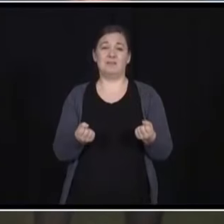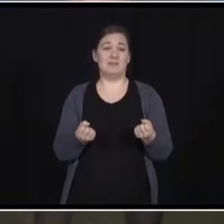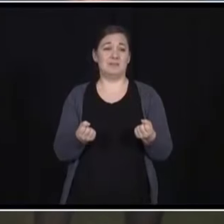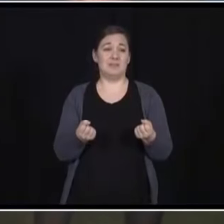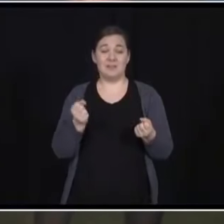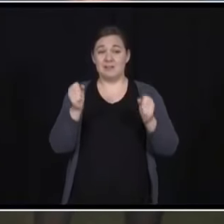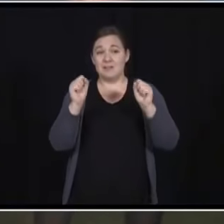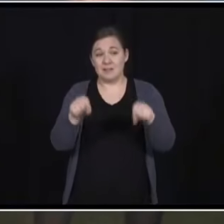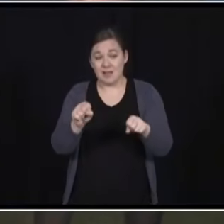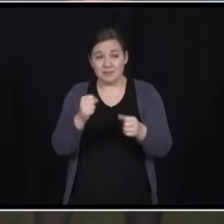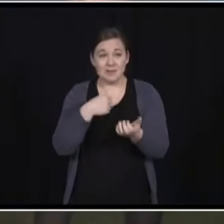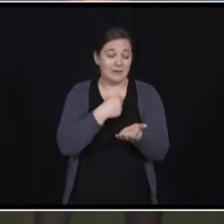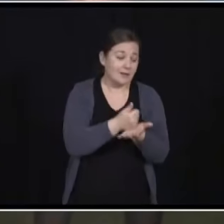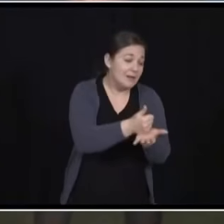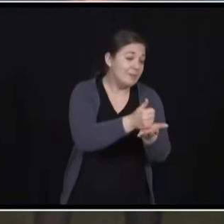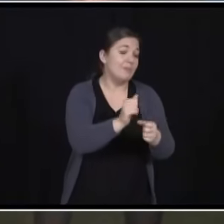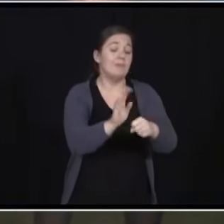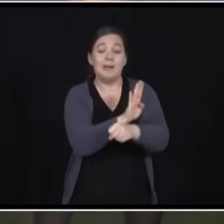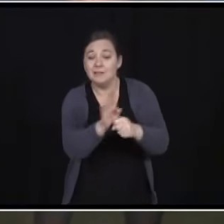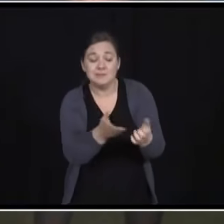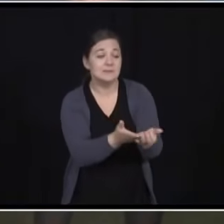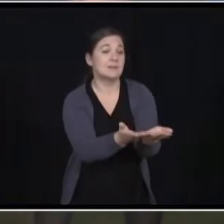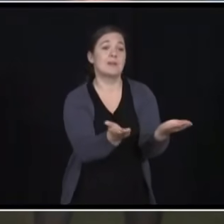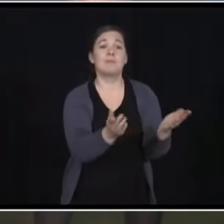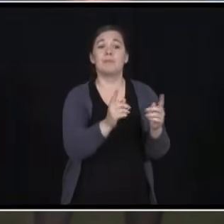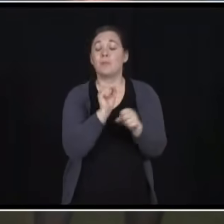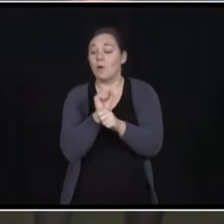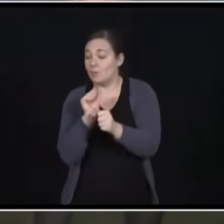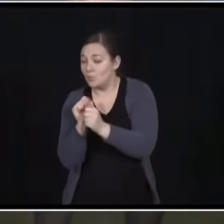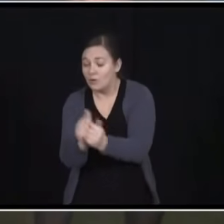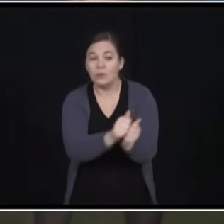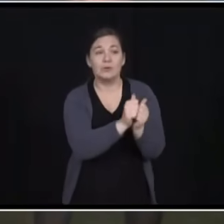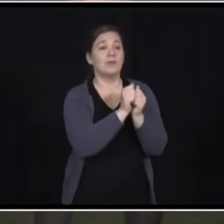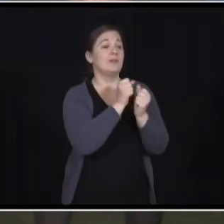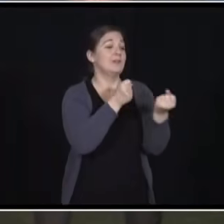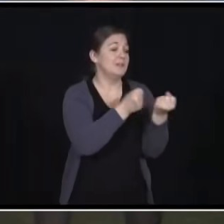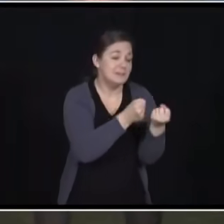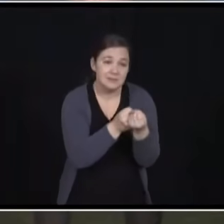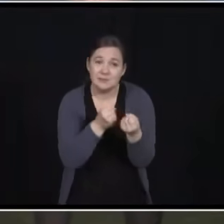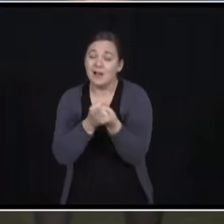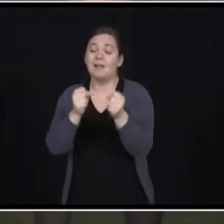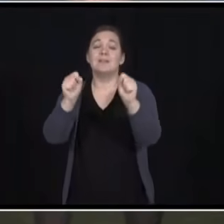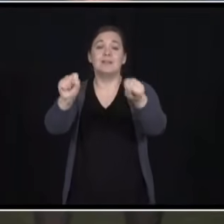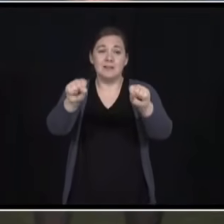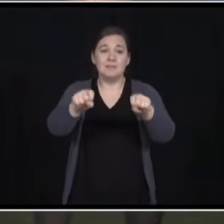important thing? It is the healthcare so we need to help the